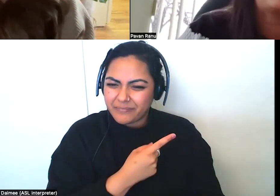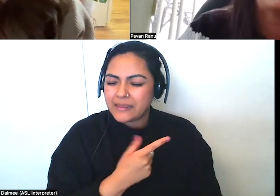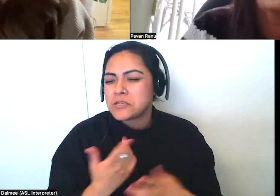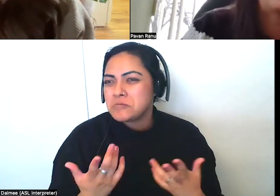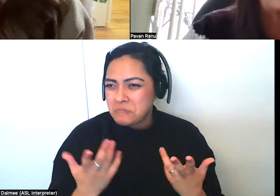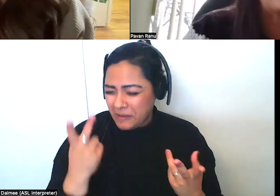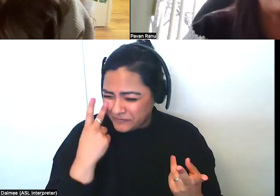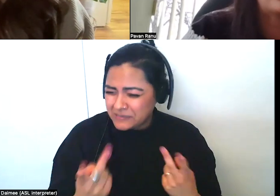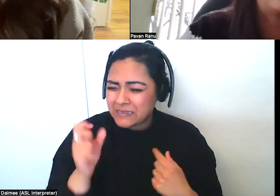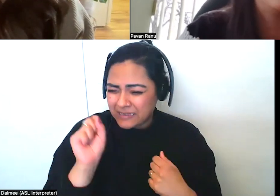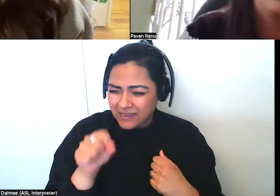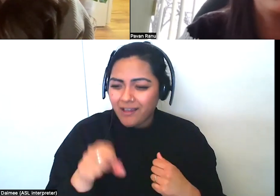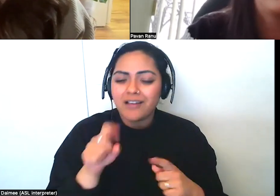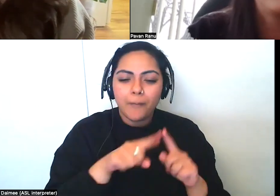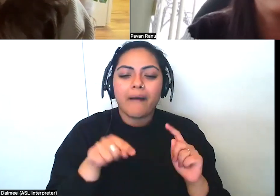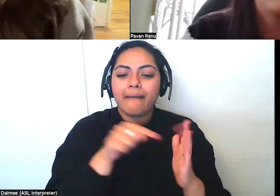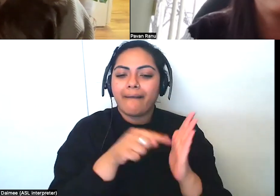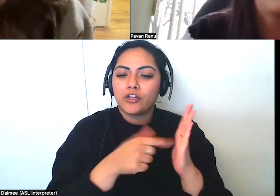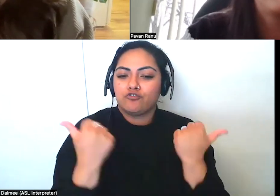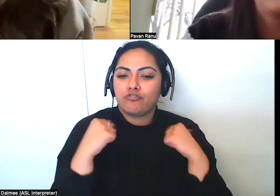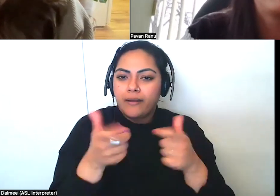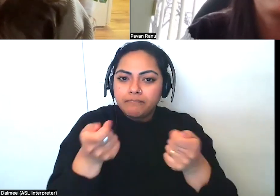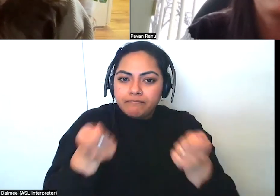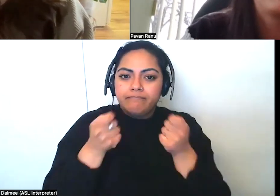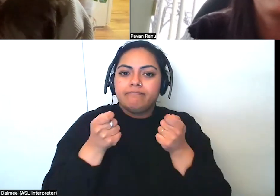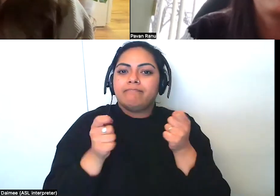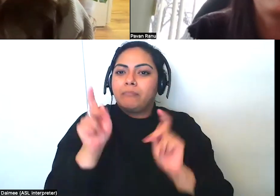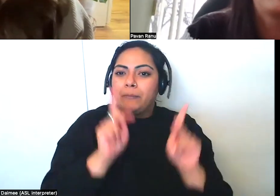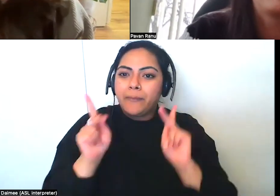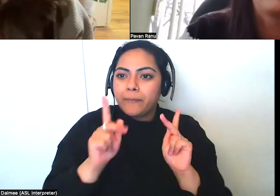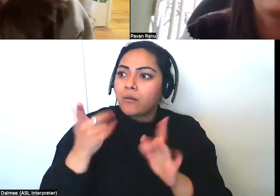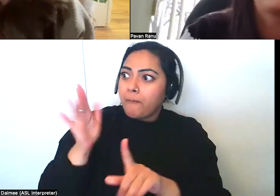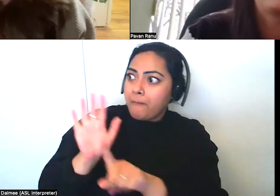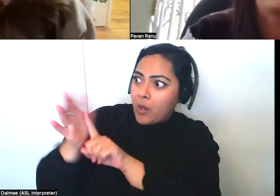the popularity of that concept. Monique: Yeah, that makes sense.